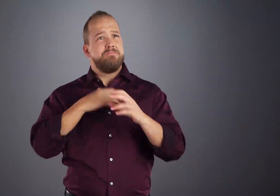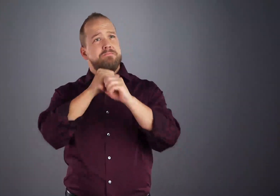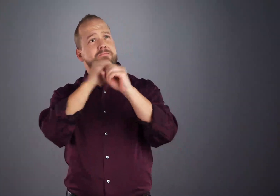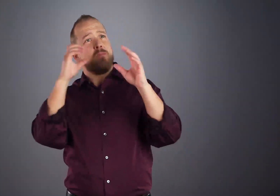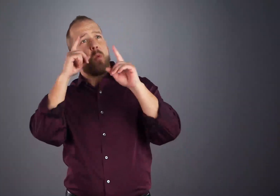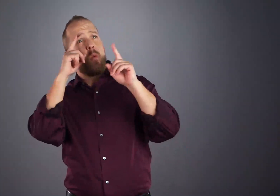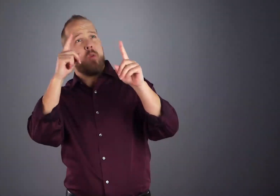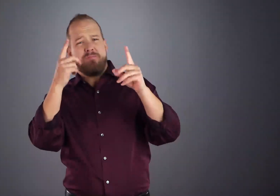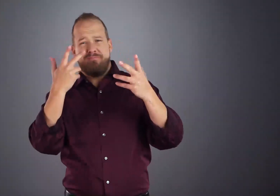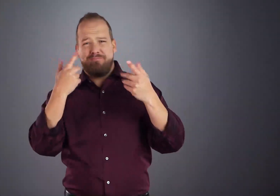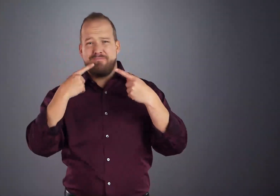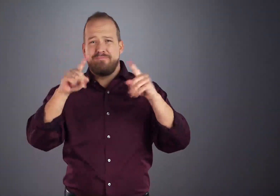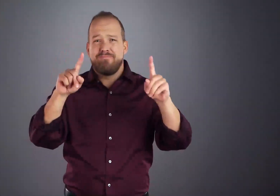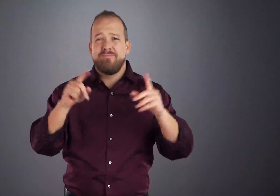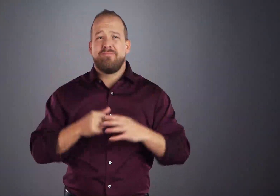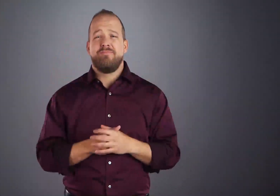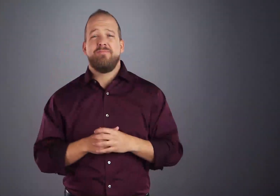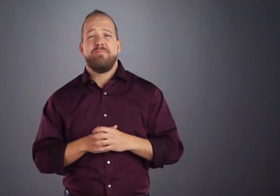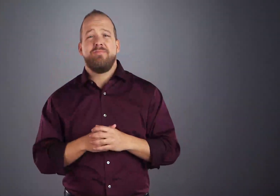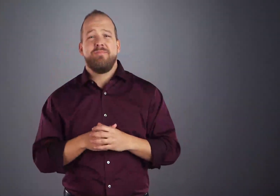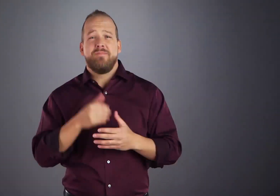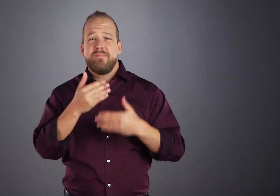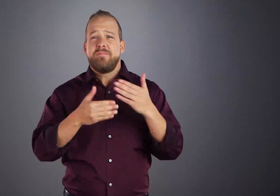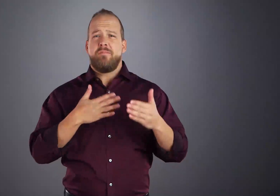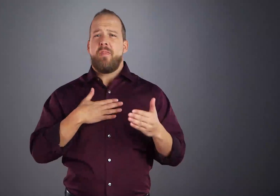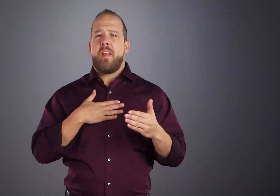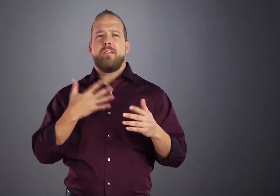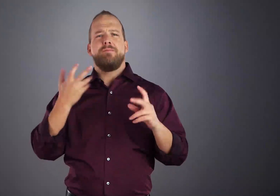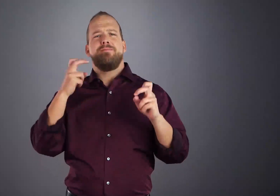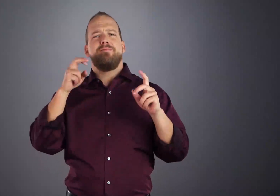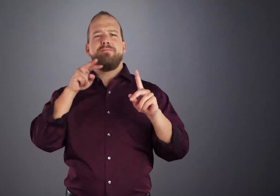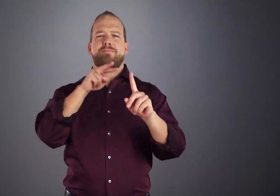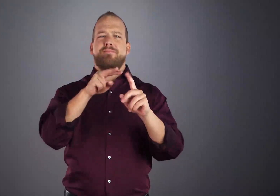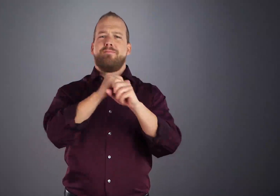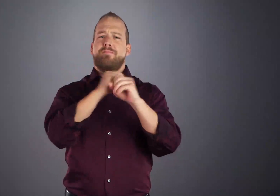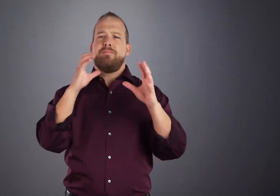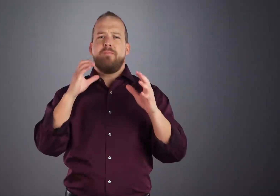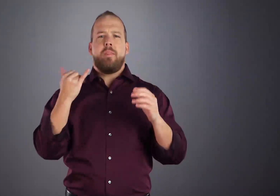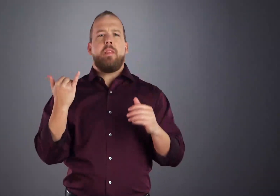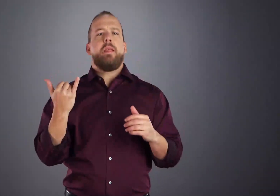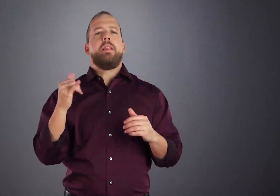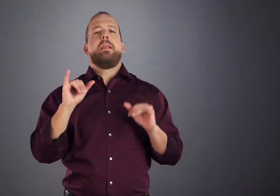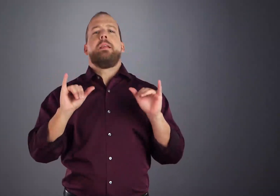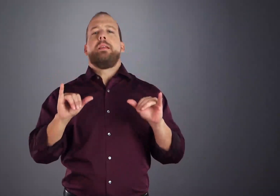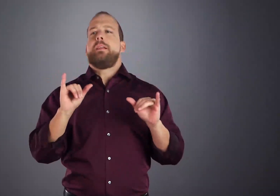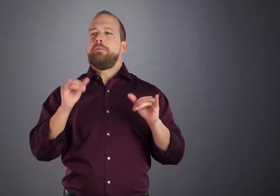The great boom of the late twenties was seething and swelling.